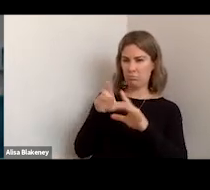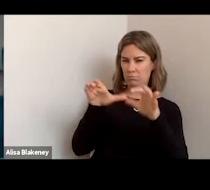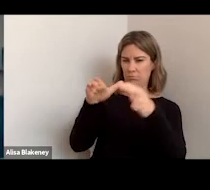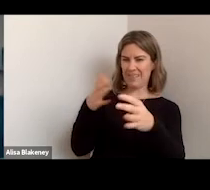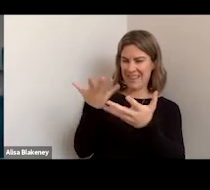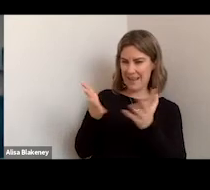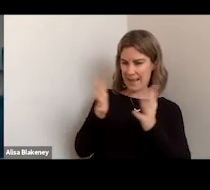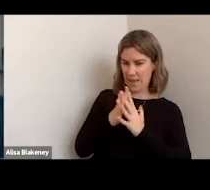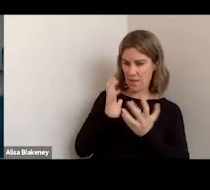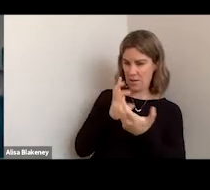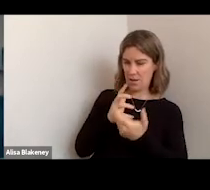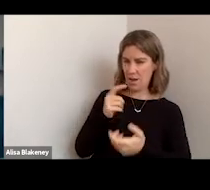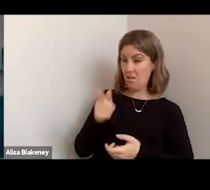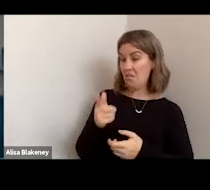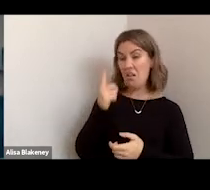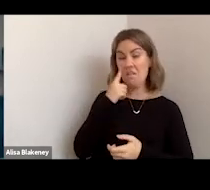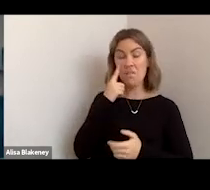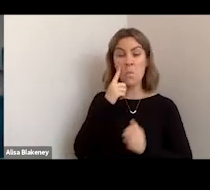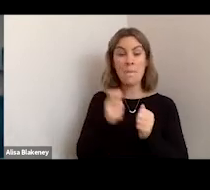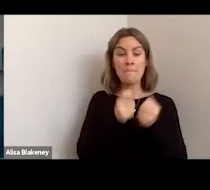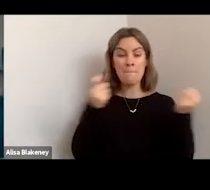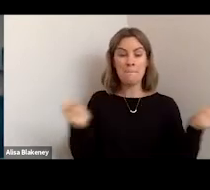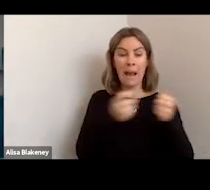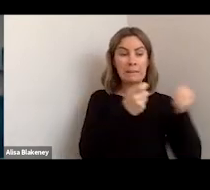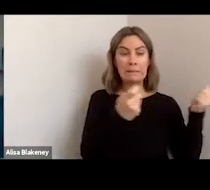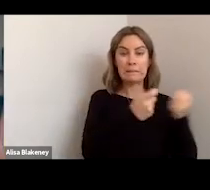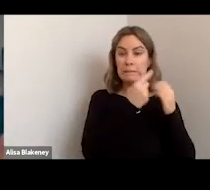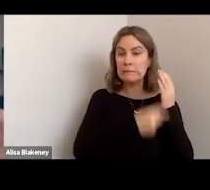buy, and they probably do still buy magazines. But it could be the ABC